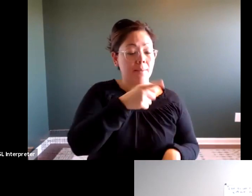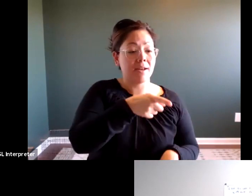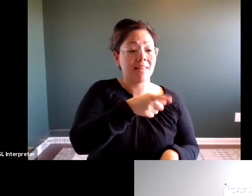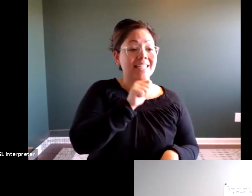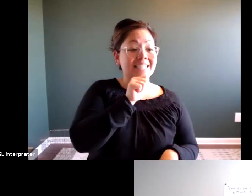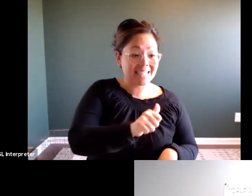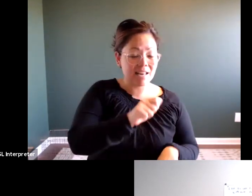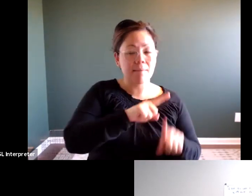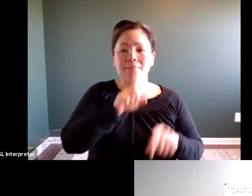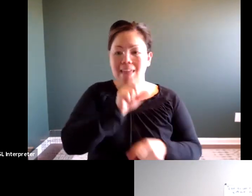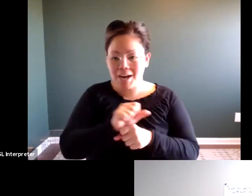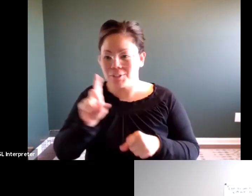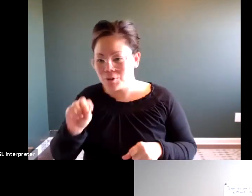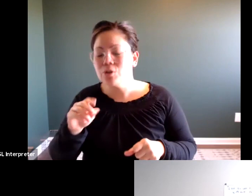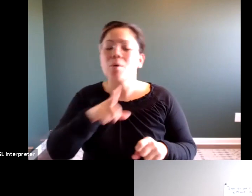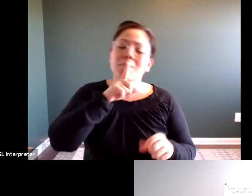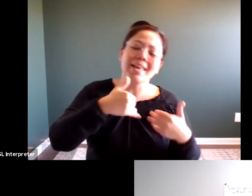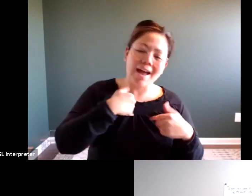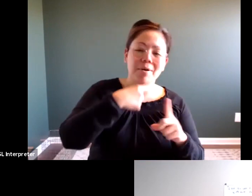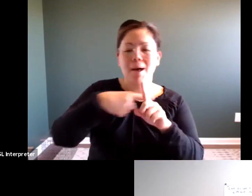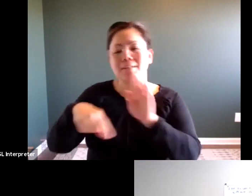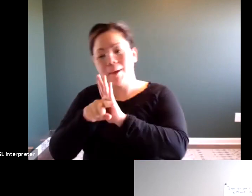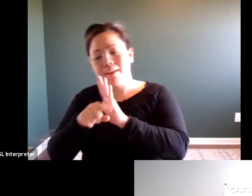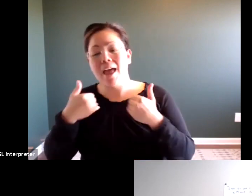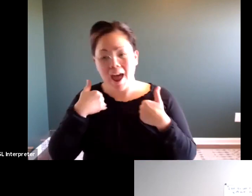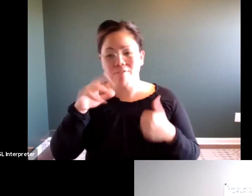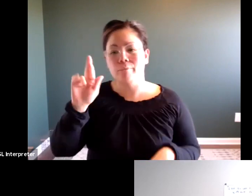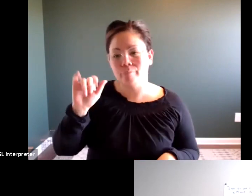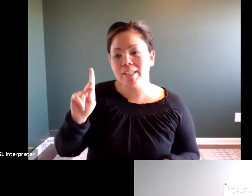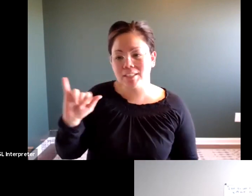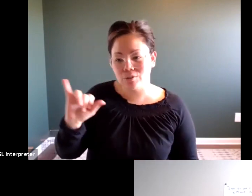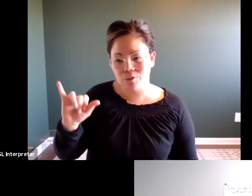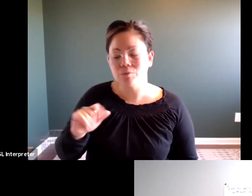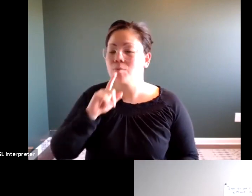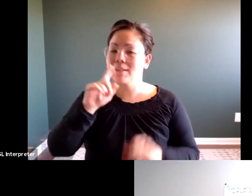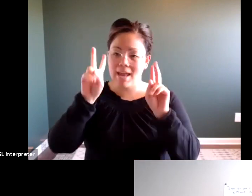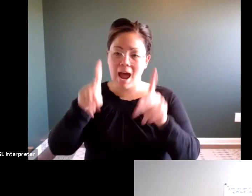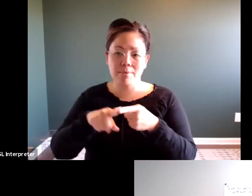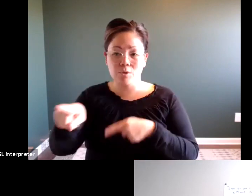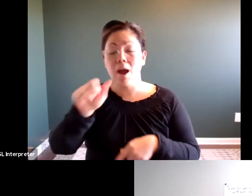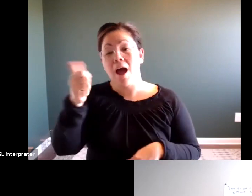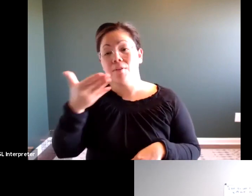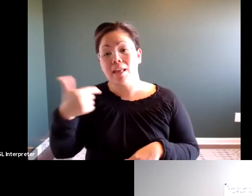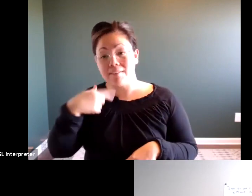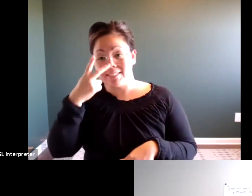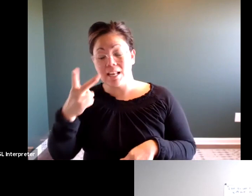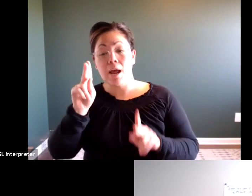So it has its benefits, but it definitely has its risks. So we'd have to leave it up to you. The other thing I've seen is that when people are standing in line